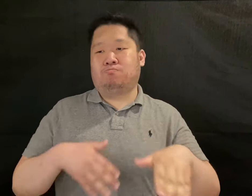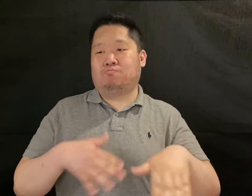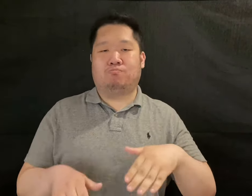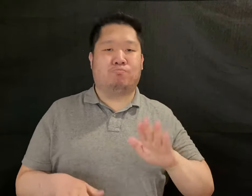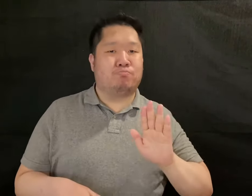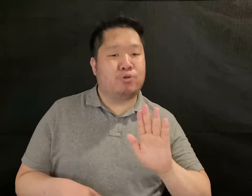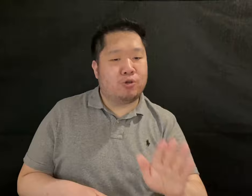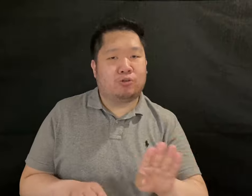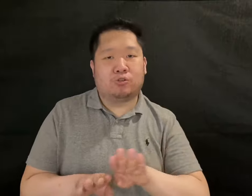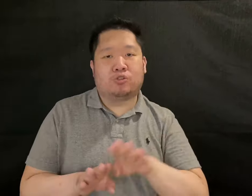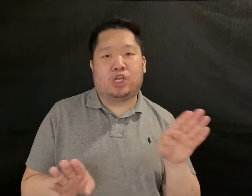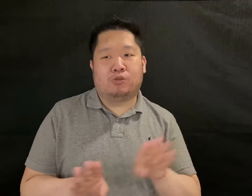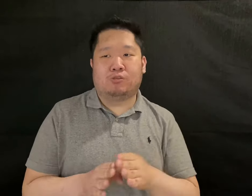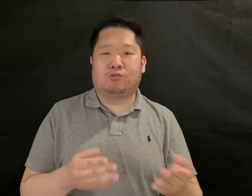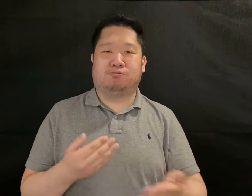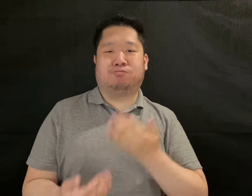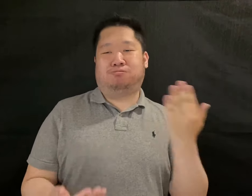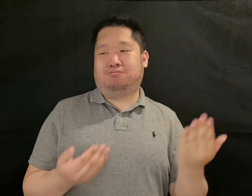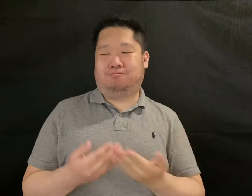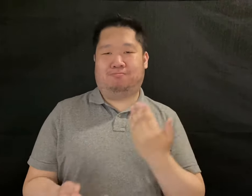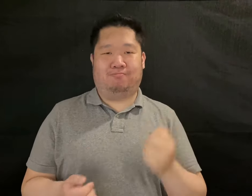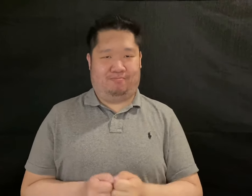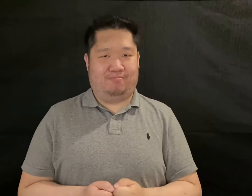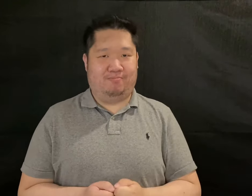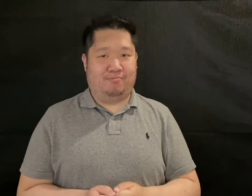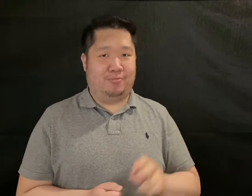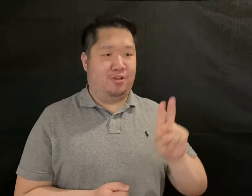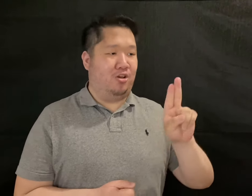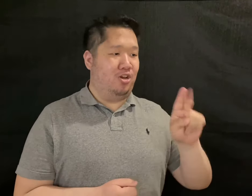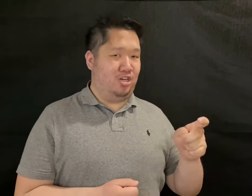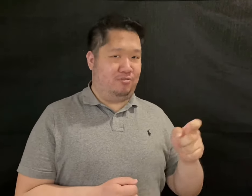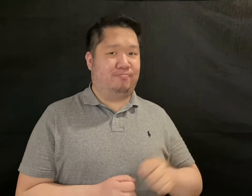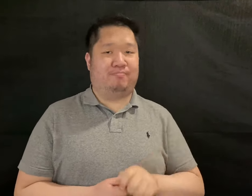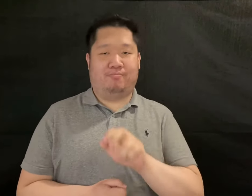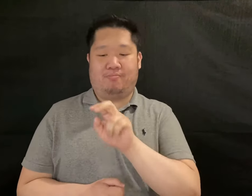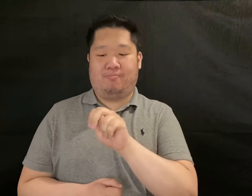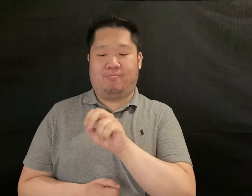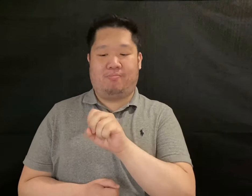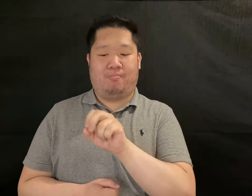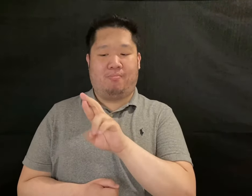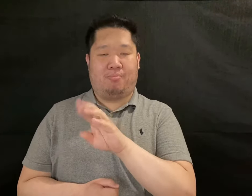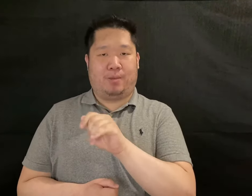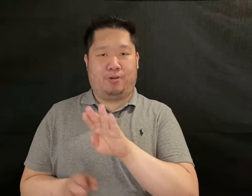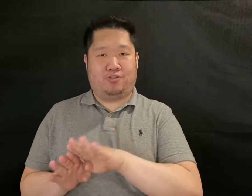towards and opens the door easily. Now you learned something new about